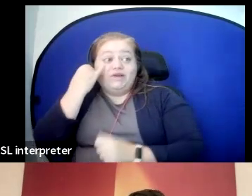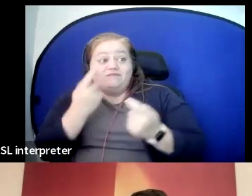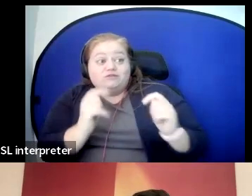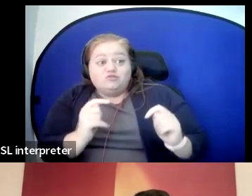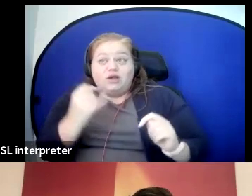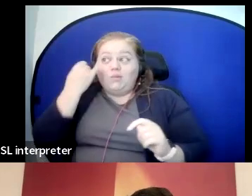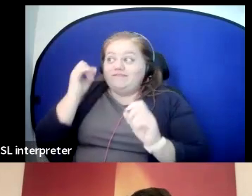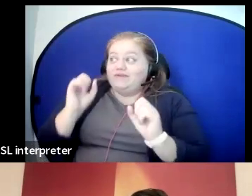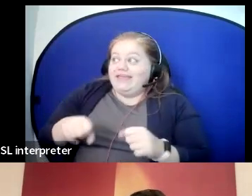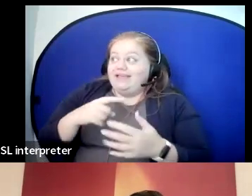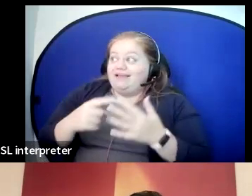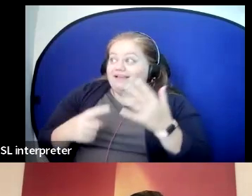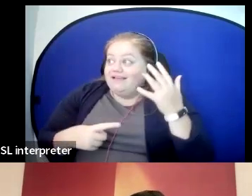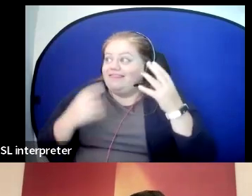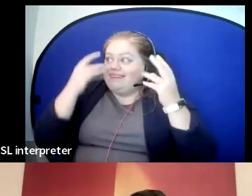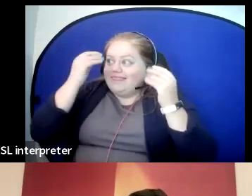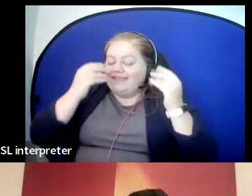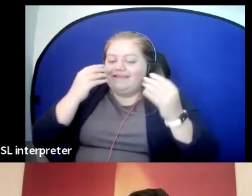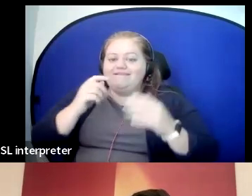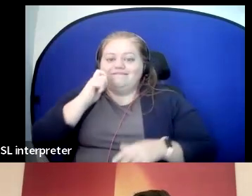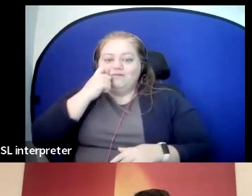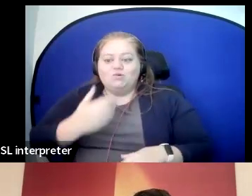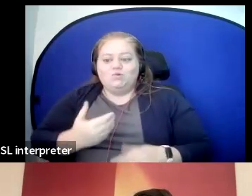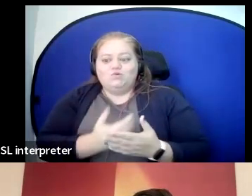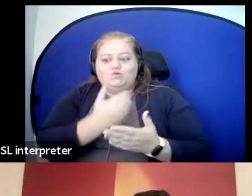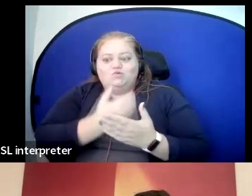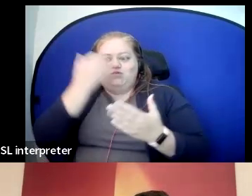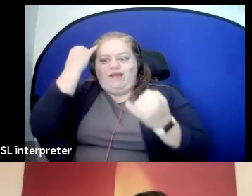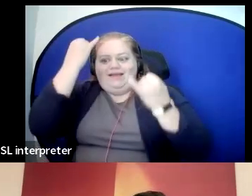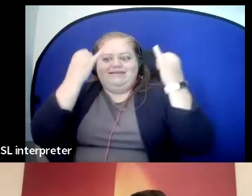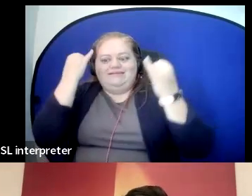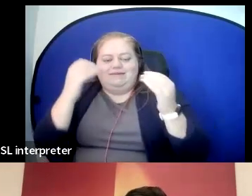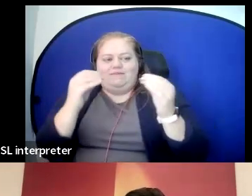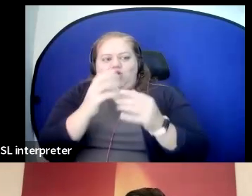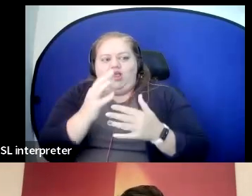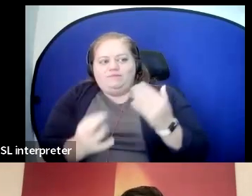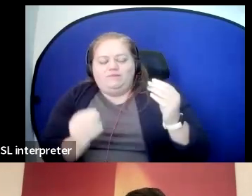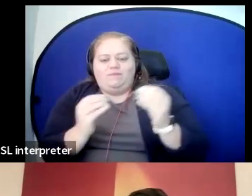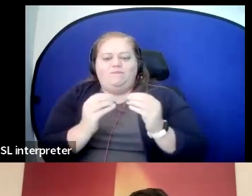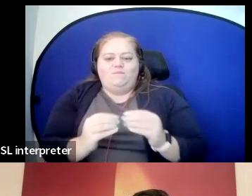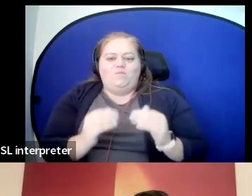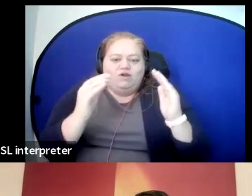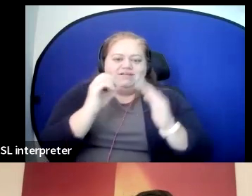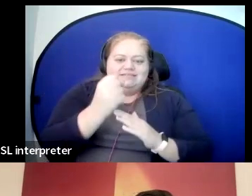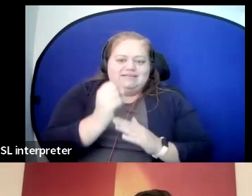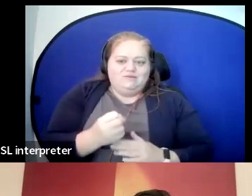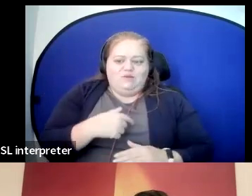Like, put our energy in imagining more options and more scenarios that we haven't thought about